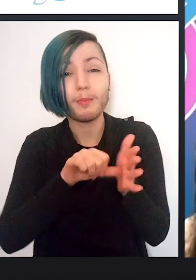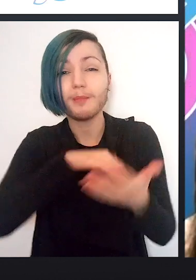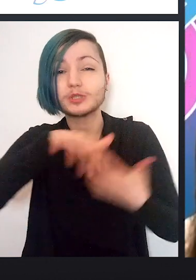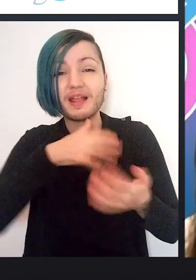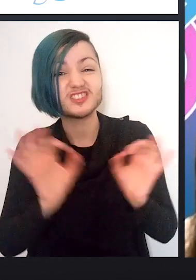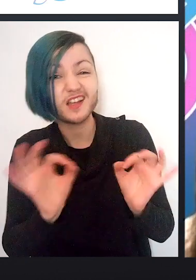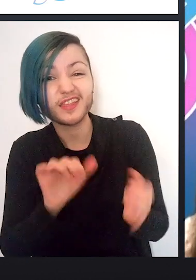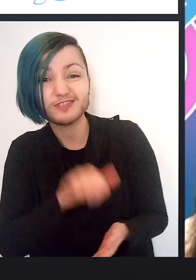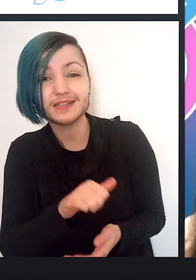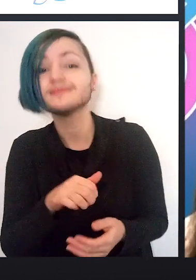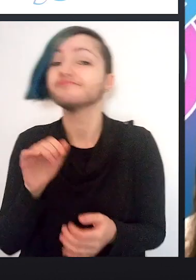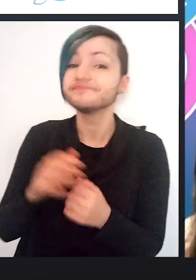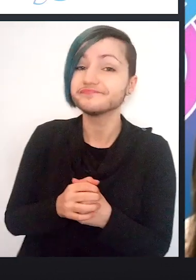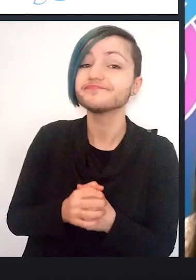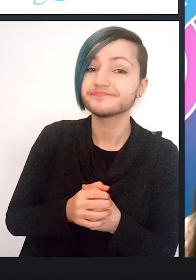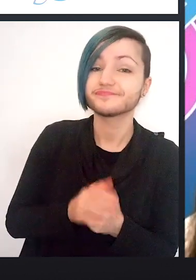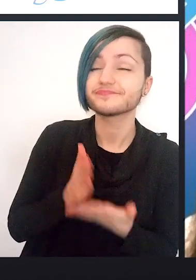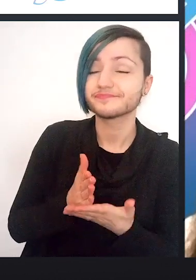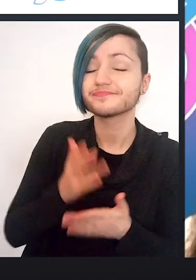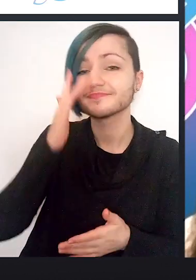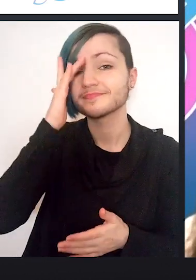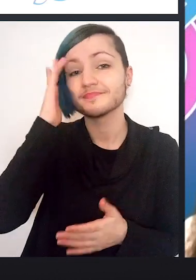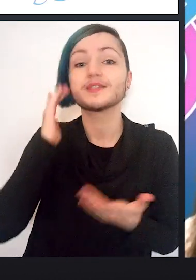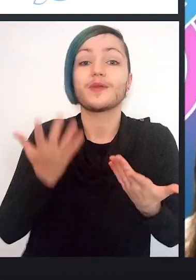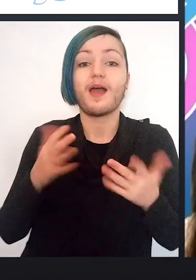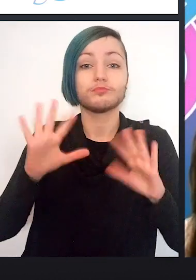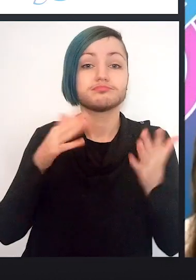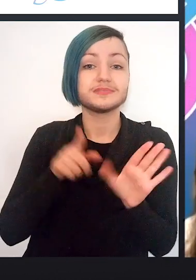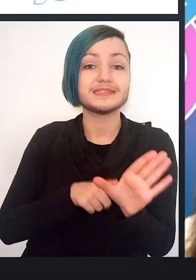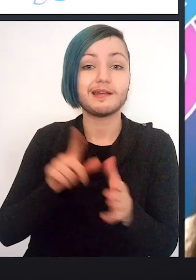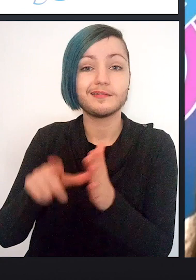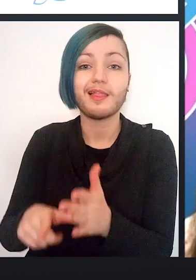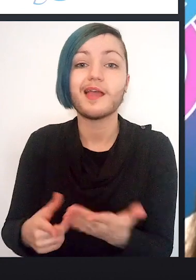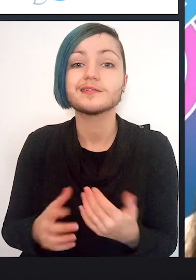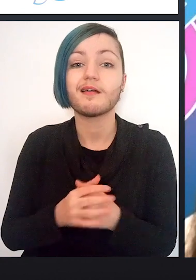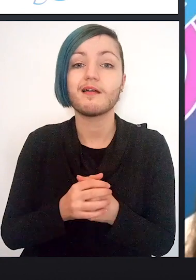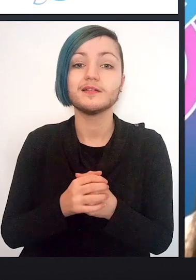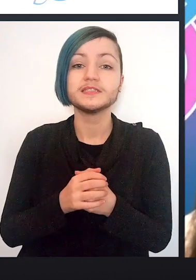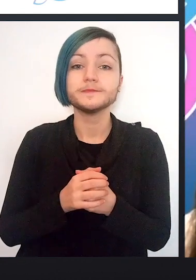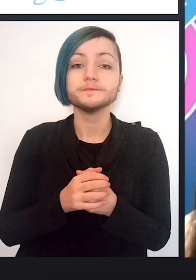They were, yes. And now 10 years later apart from